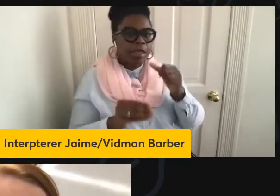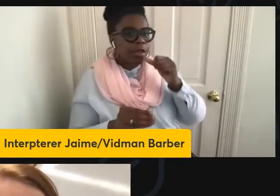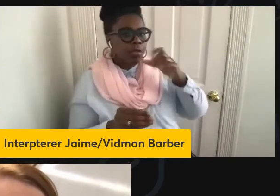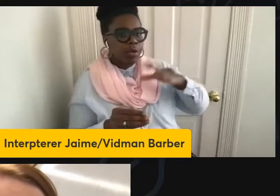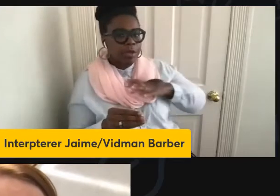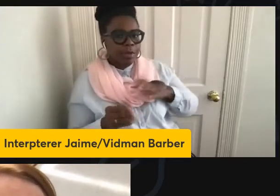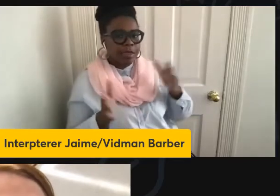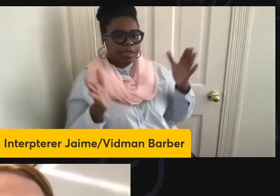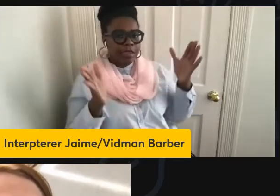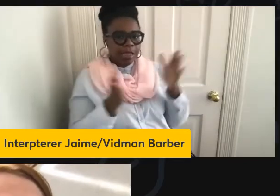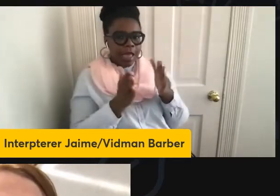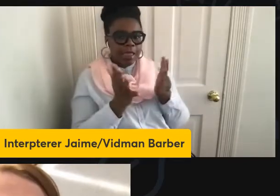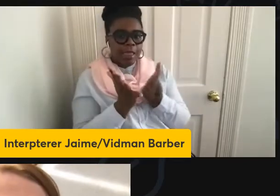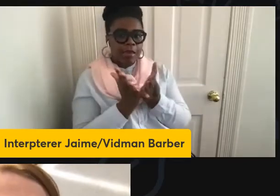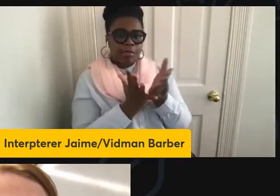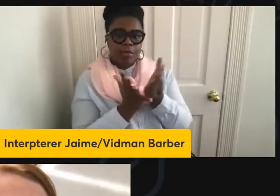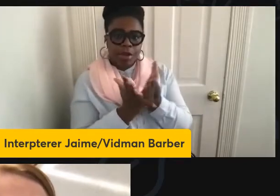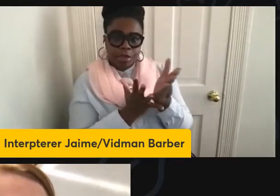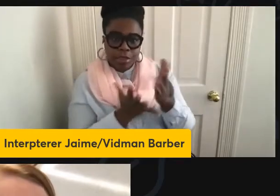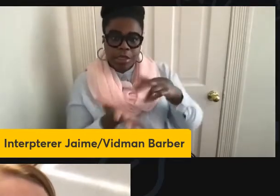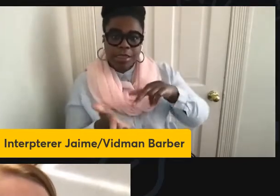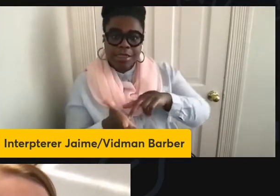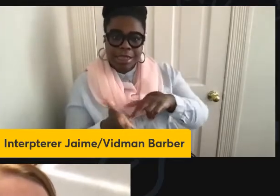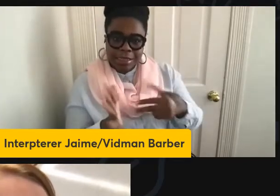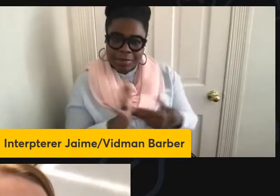and branch length, do you know, does that mean? They're less active?